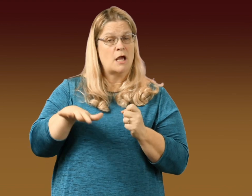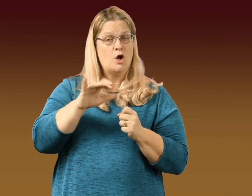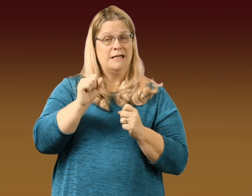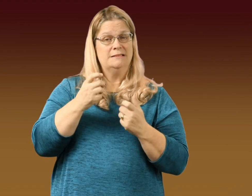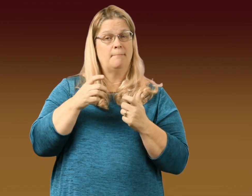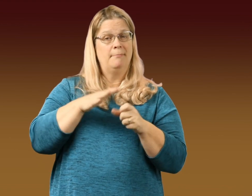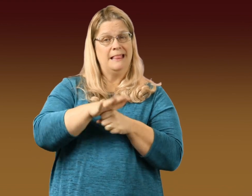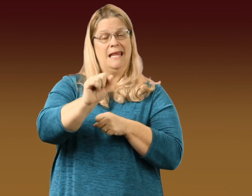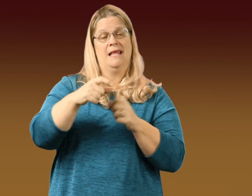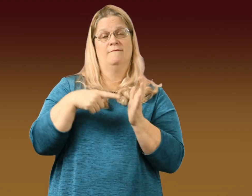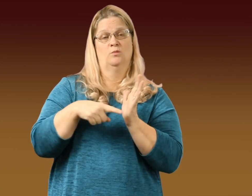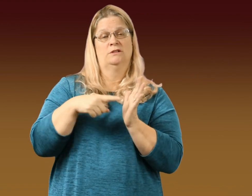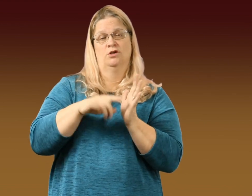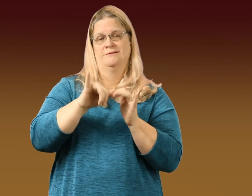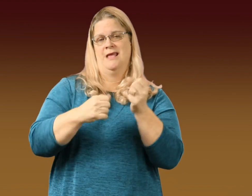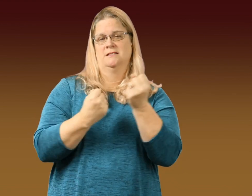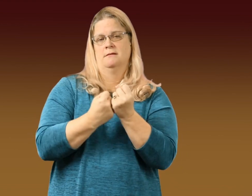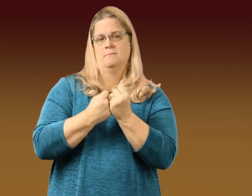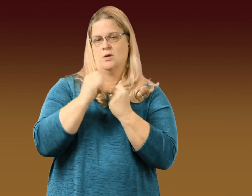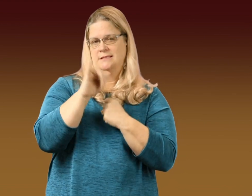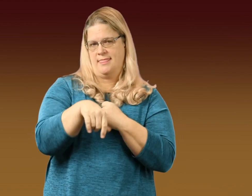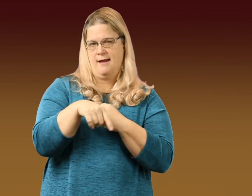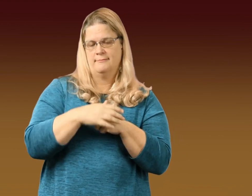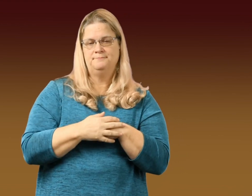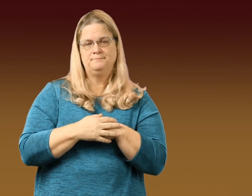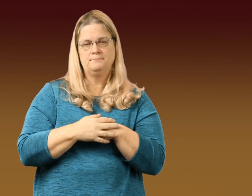There is plenty of research that supports this.